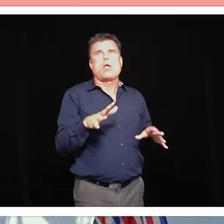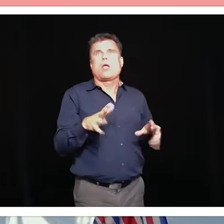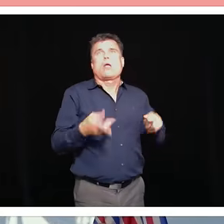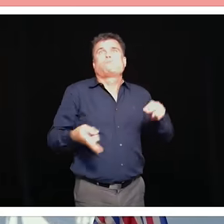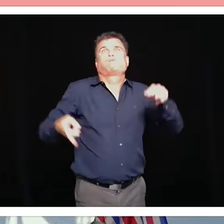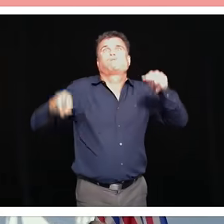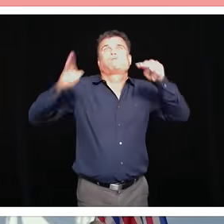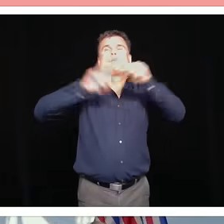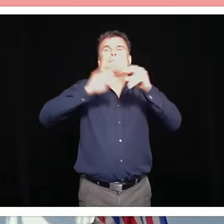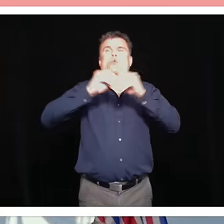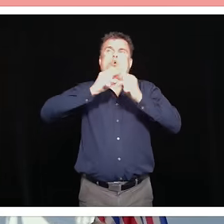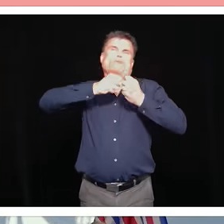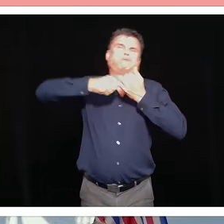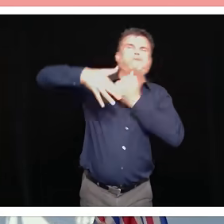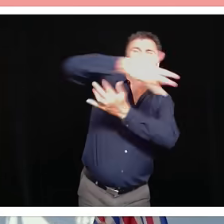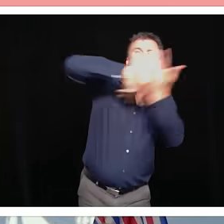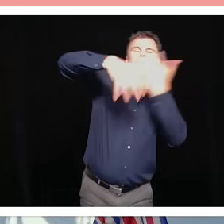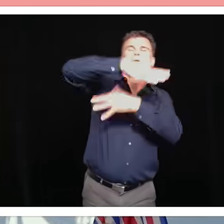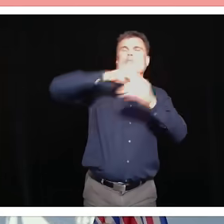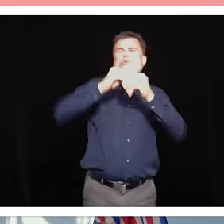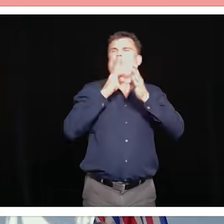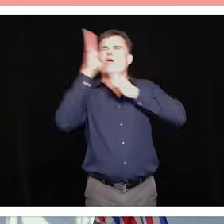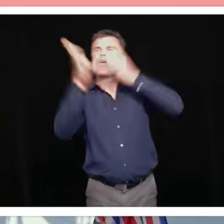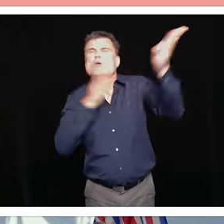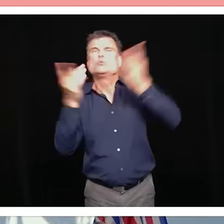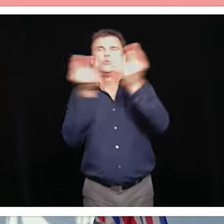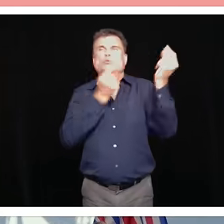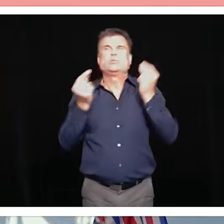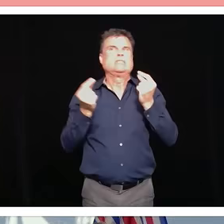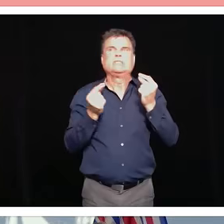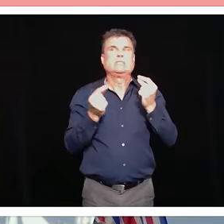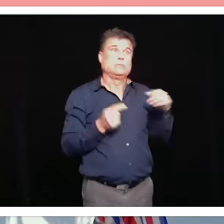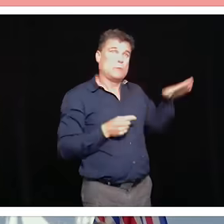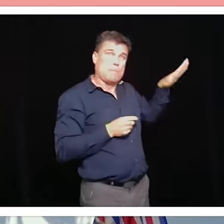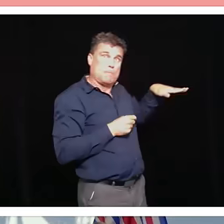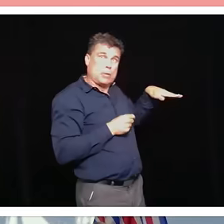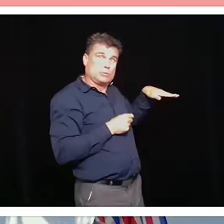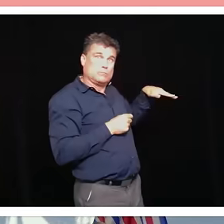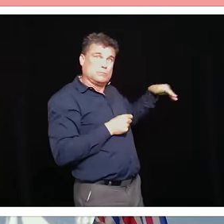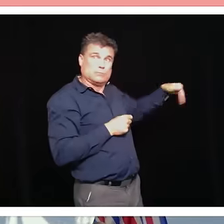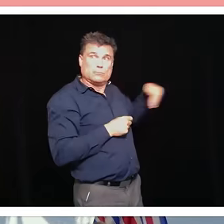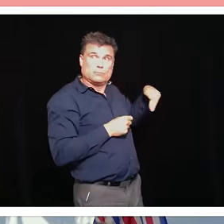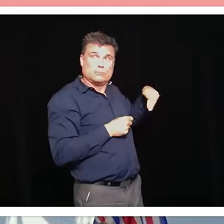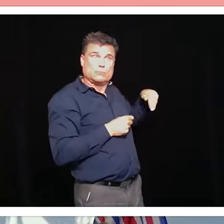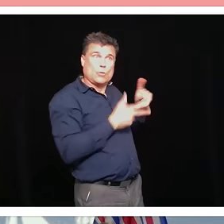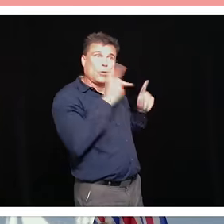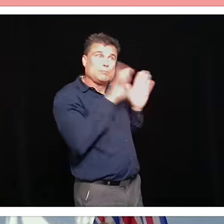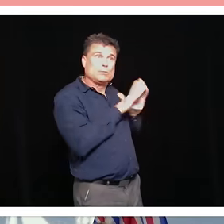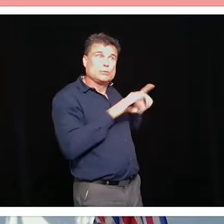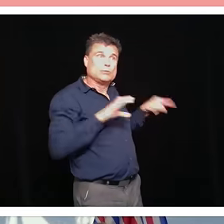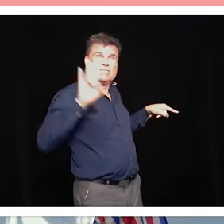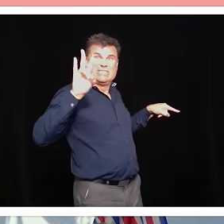In restaurants and bars and nightclubs. The restrictions on people having larger parties and throwing private parties and events.